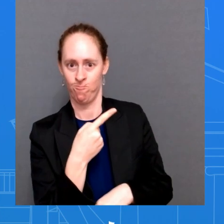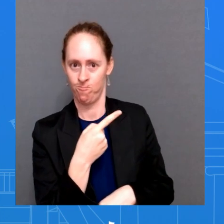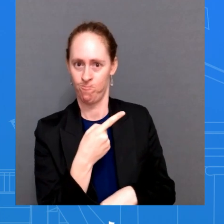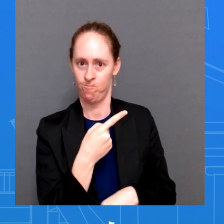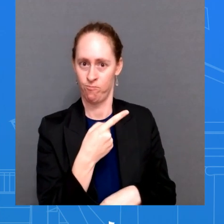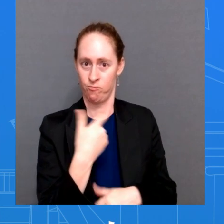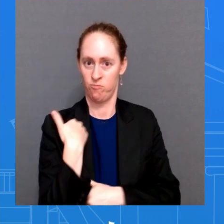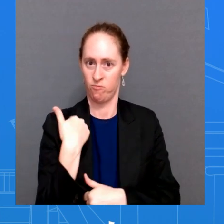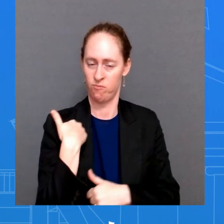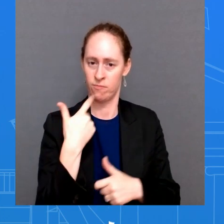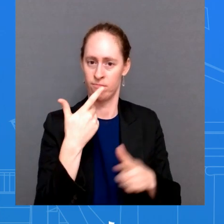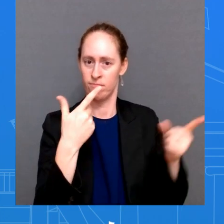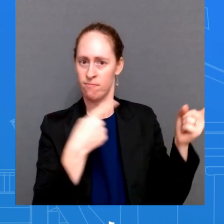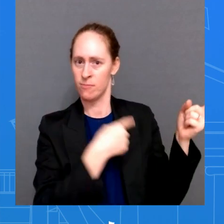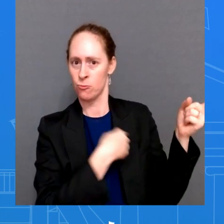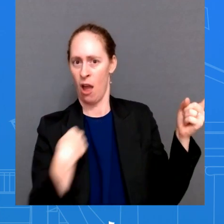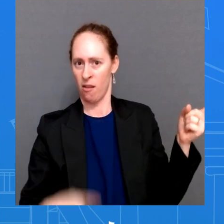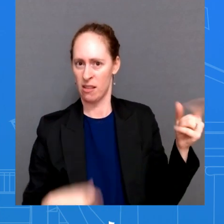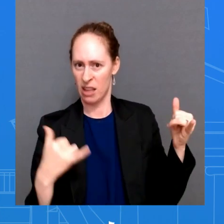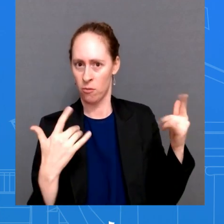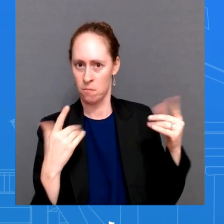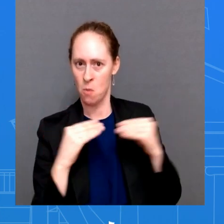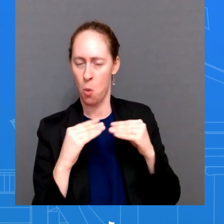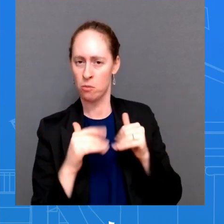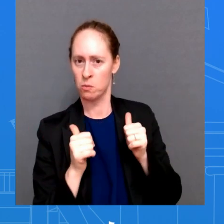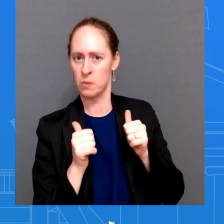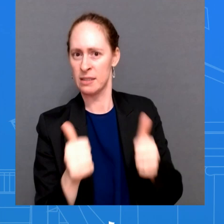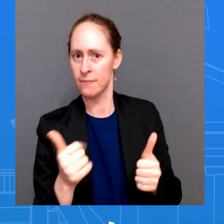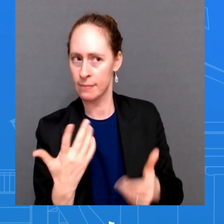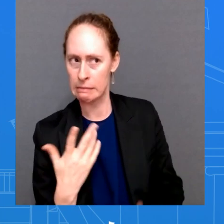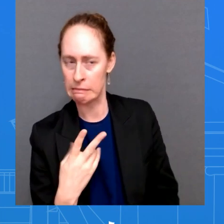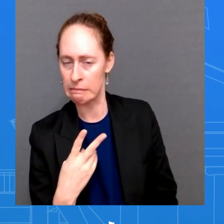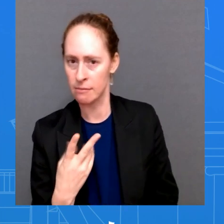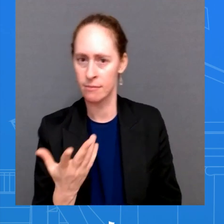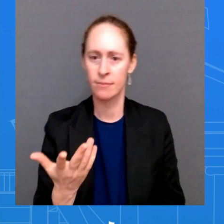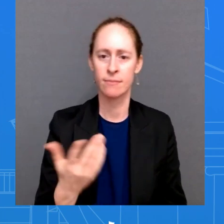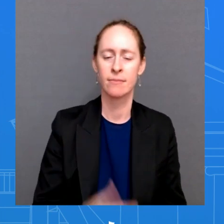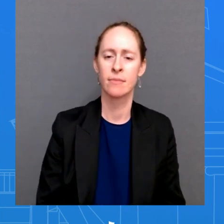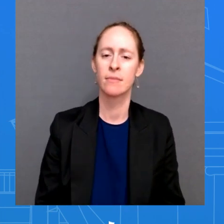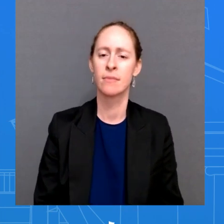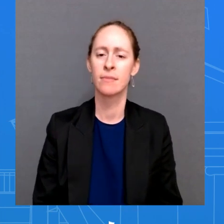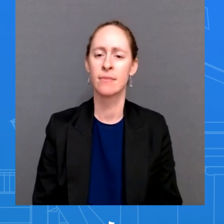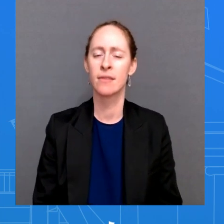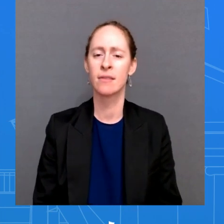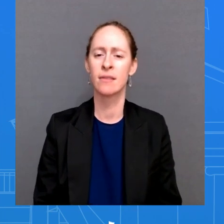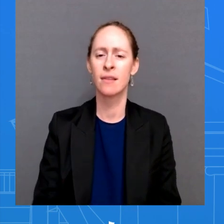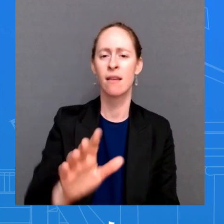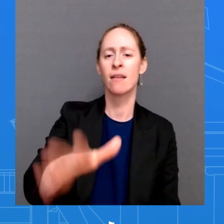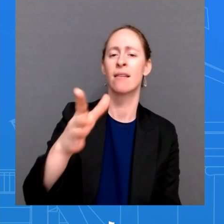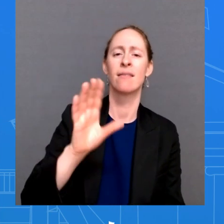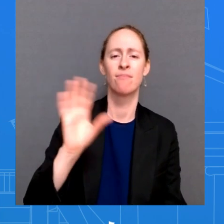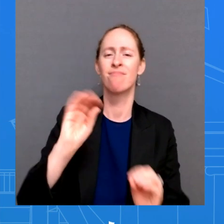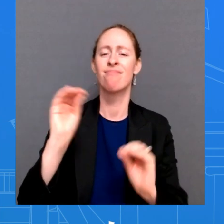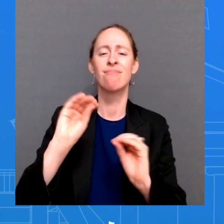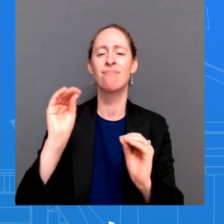Speaker Pelosi's trip than the President? Ms. Jean-Pierre: You're going to have to ask Republicans. "Jazzed"? The Press: Well, yeah. I mean -- Ms. Jean-Pierre: Do they have jazz hands, Peter?